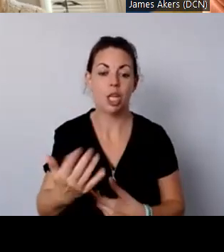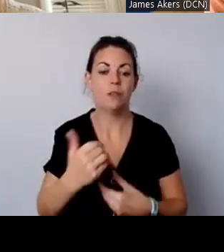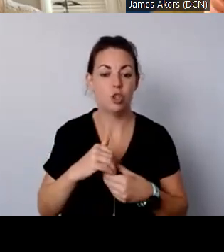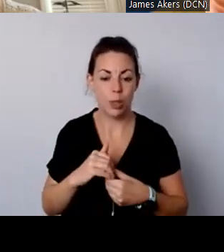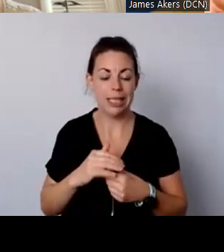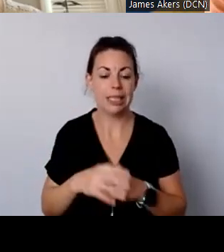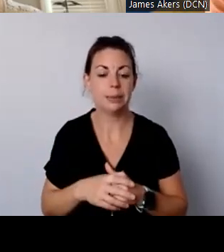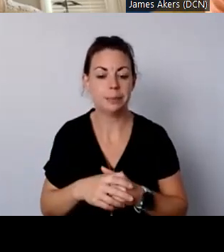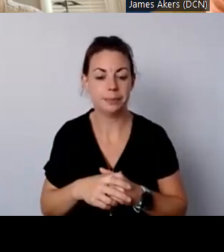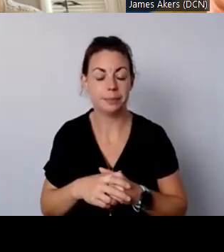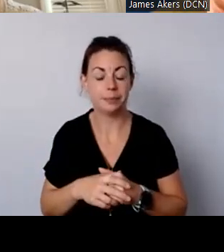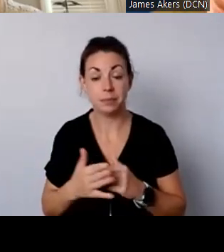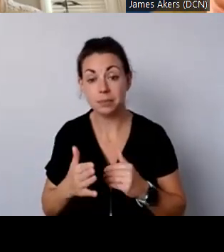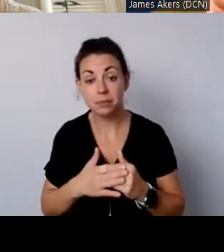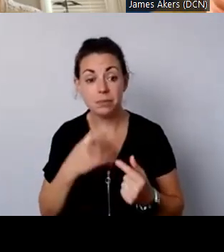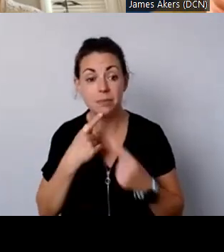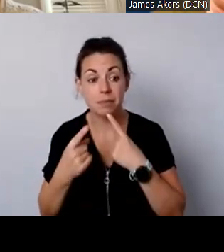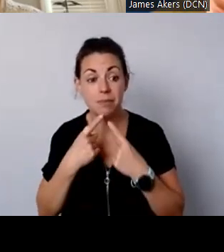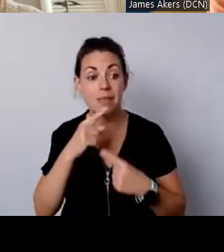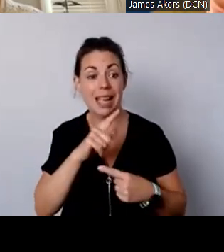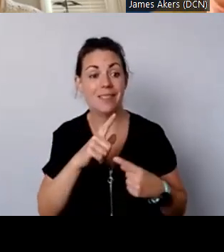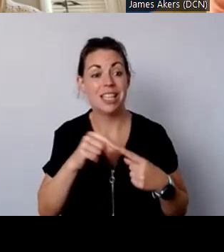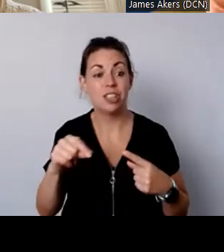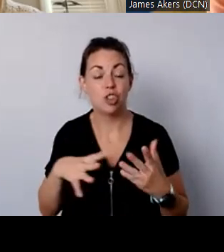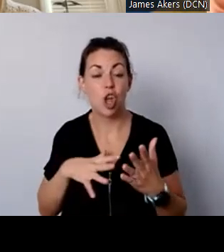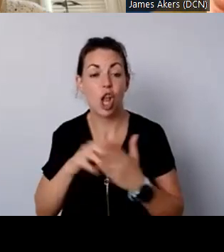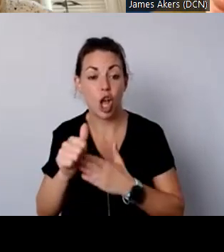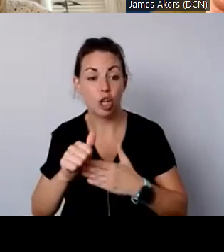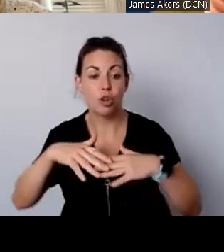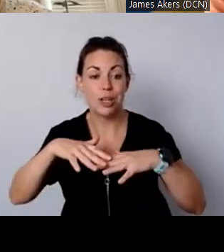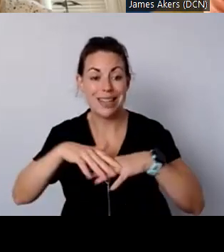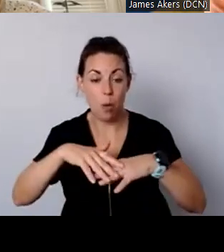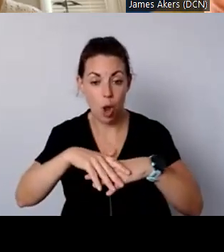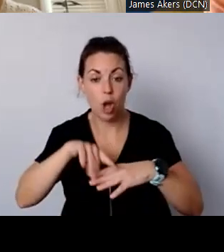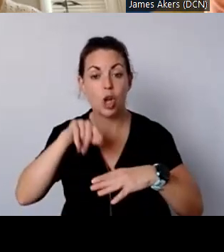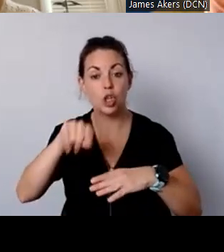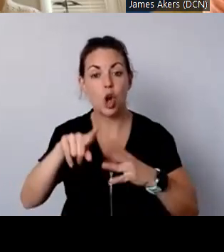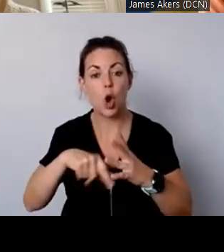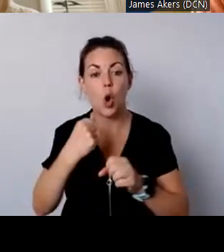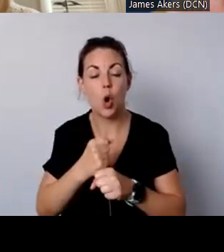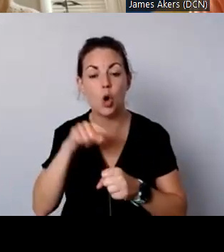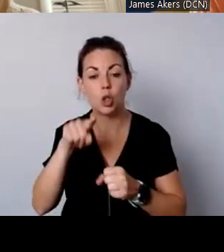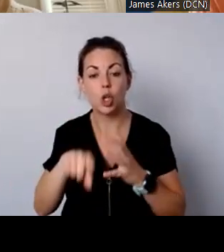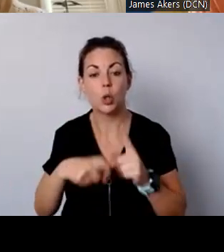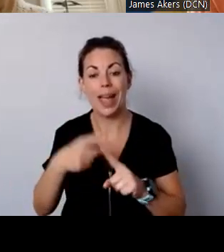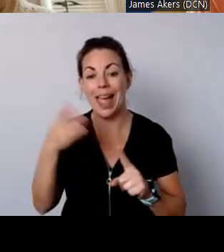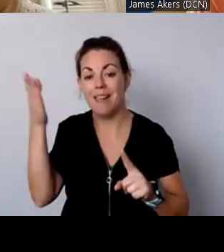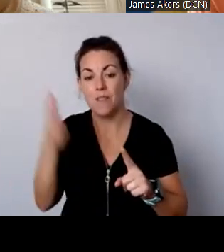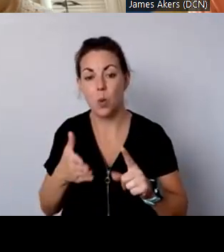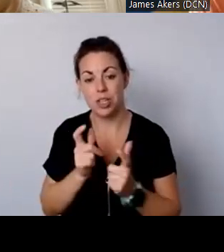For more information, you can go to the digitalculturenetwork.org.uk/awards. You've got all the information about it there.